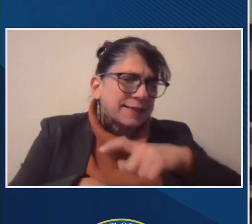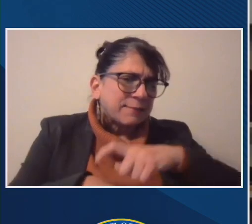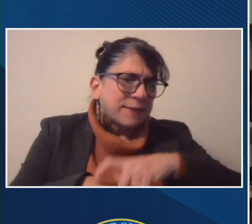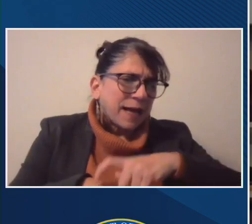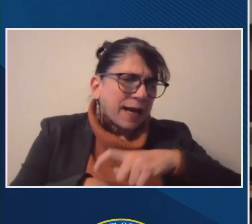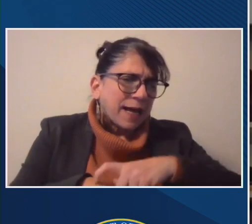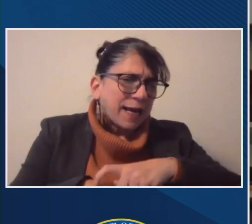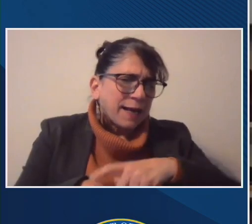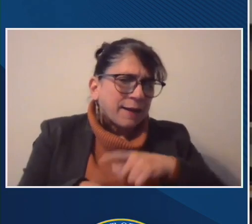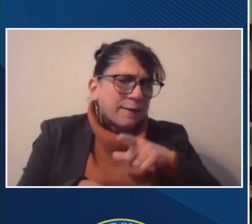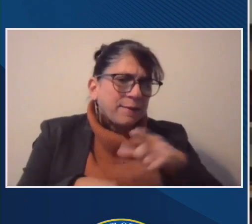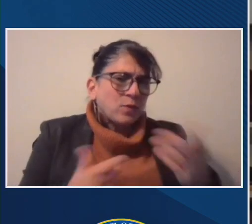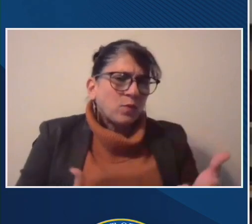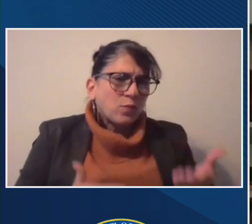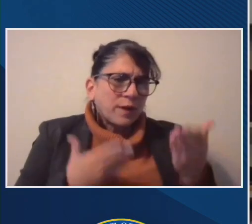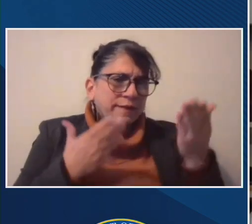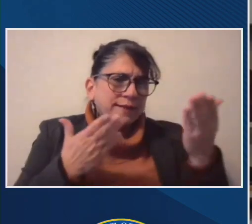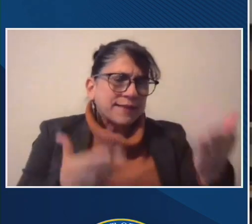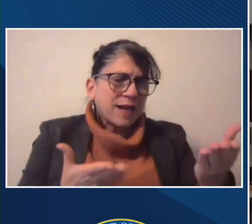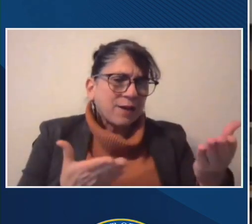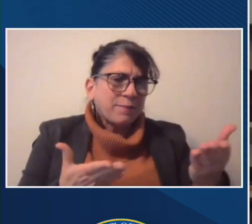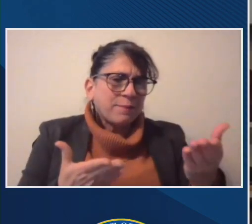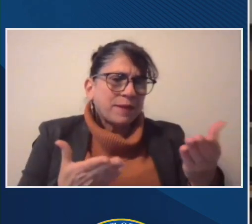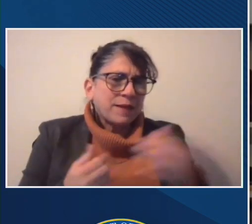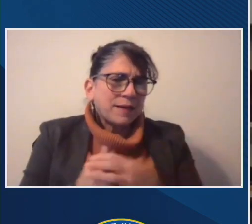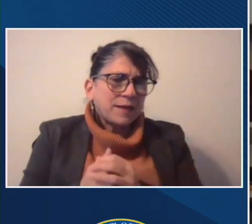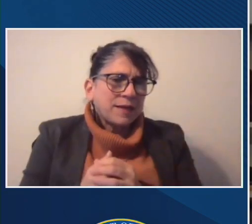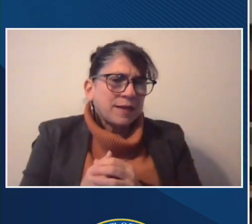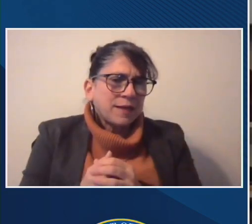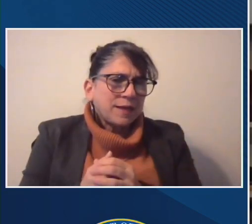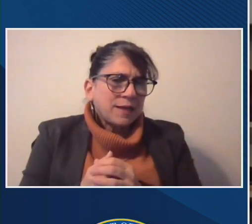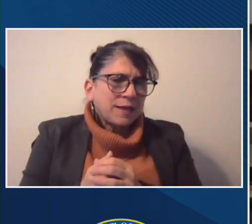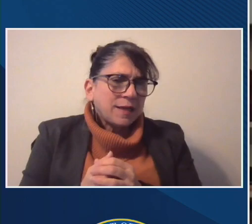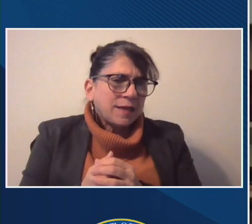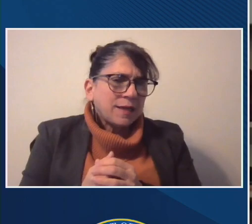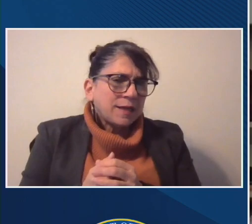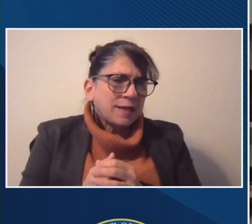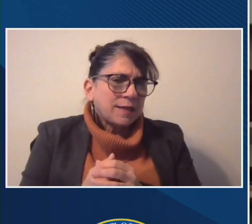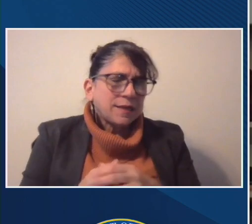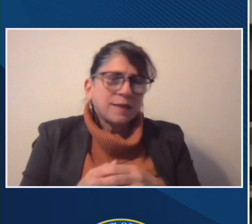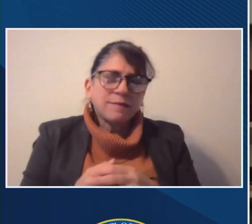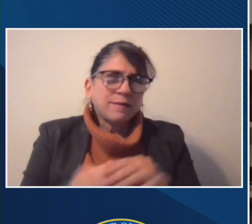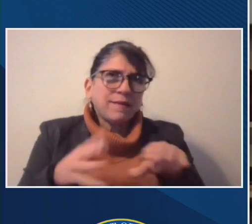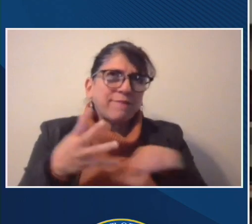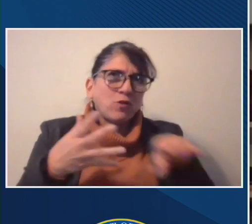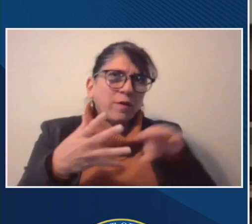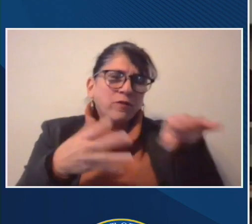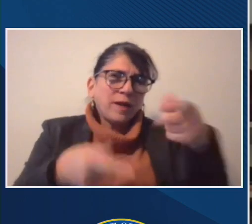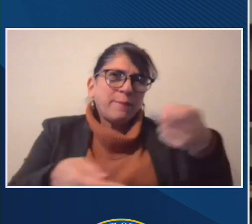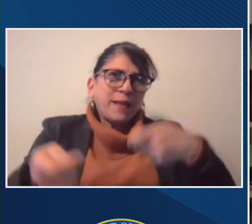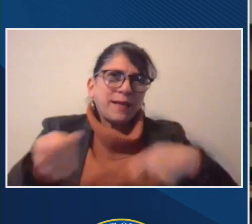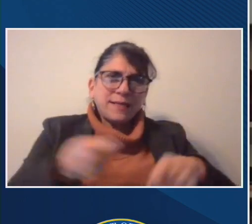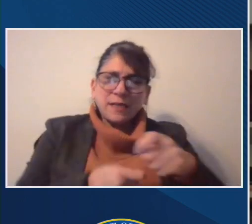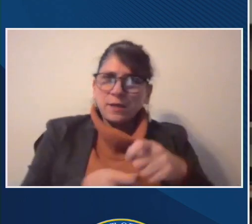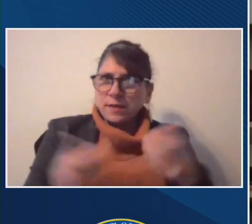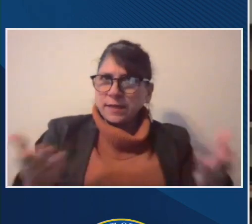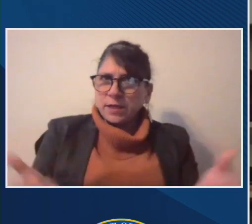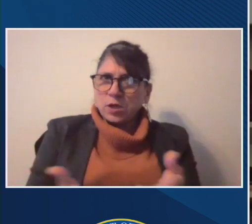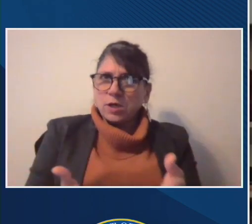But going back to our- the way we look at this. This is actual we're talking here about, you know, essentially money on